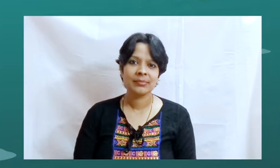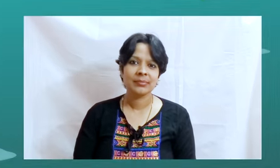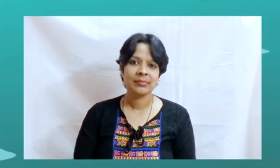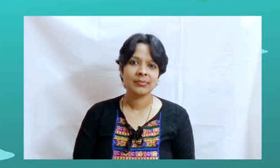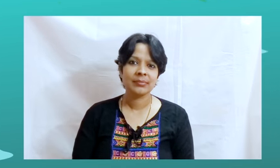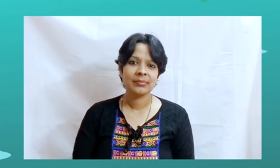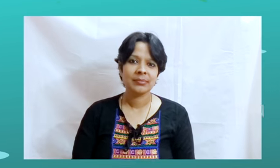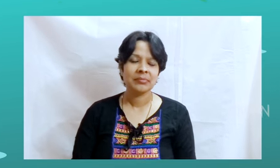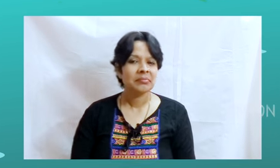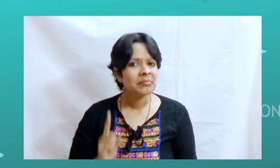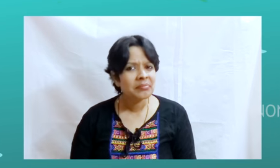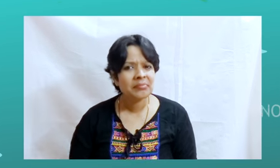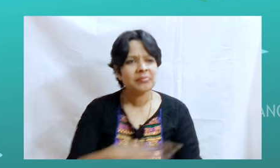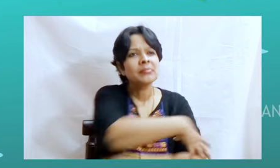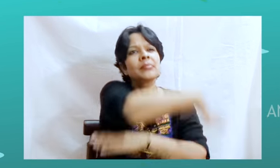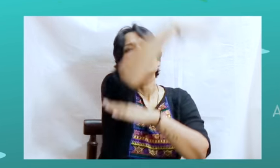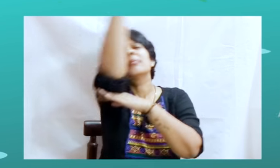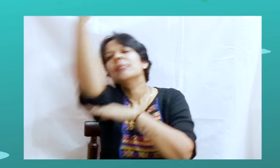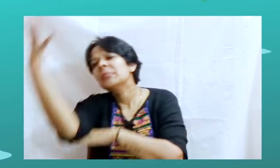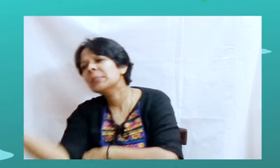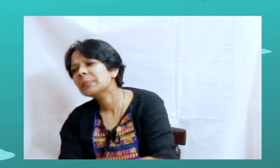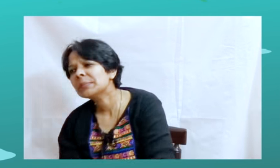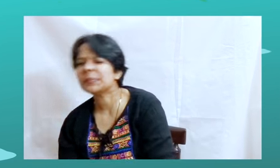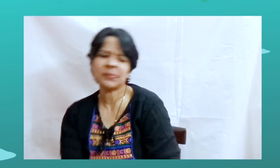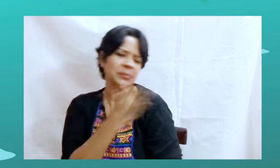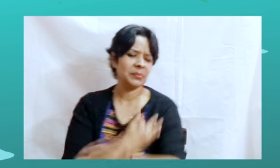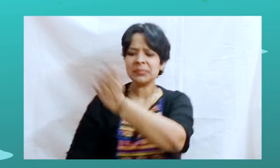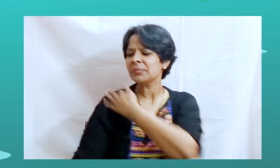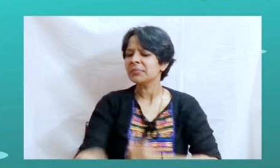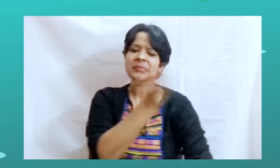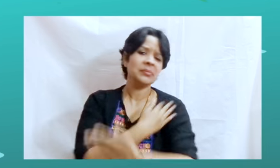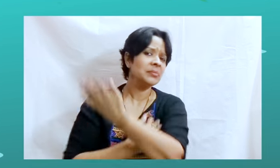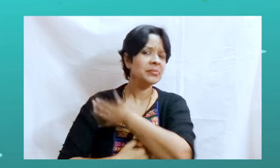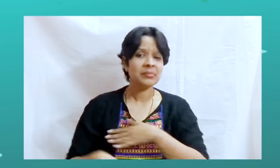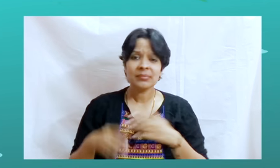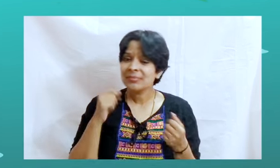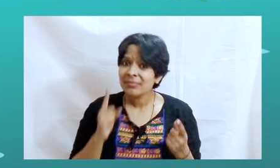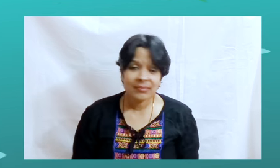But though he washed and washed himself all day long, his feathers remained as black as ever!